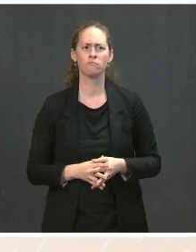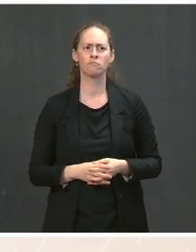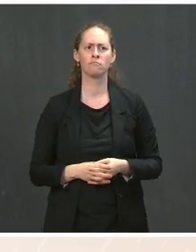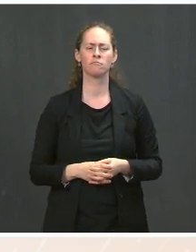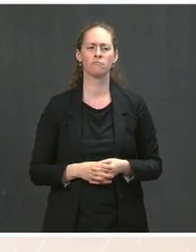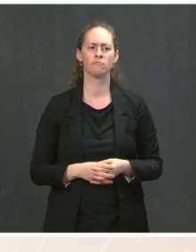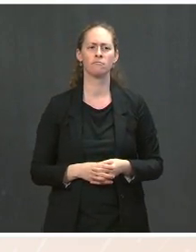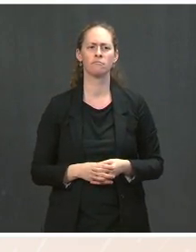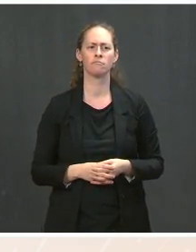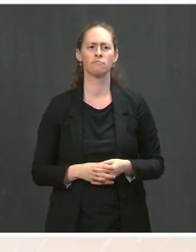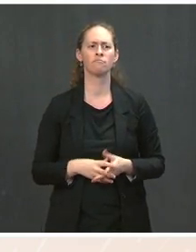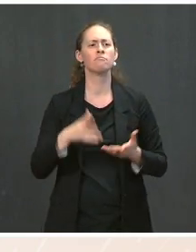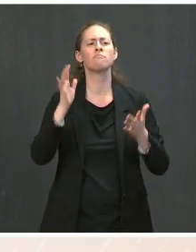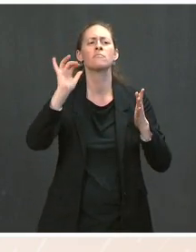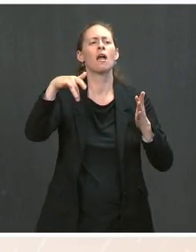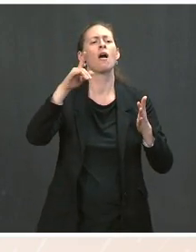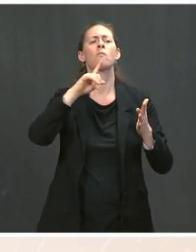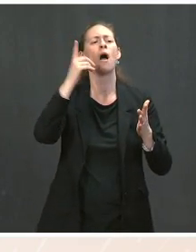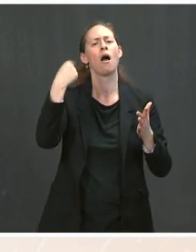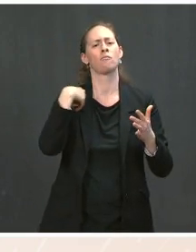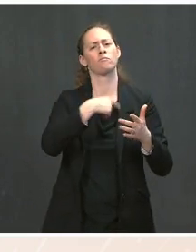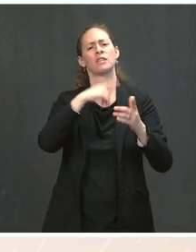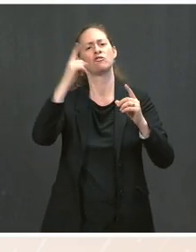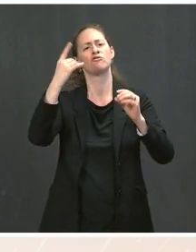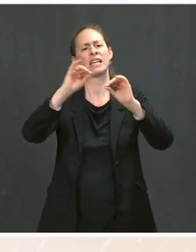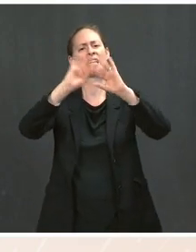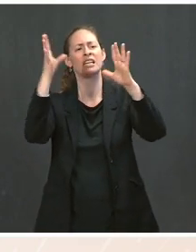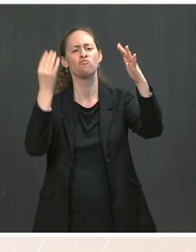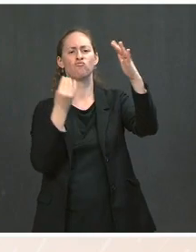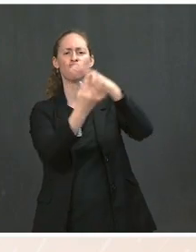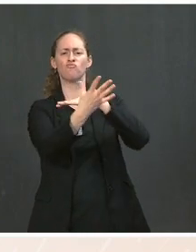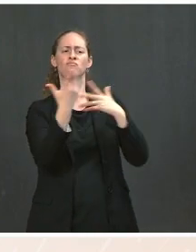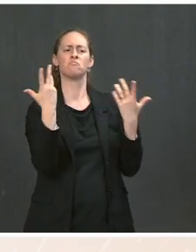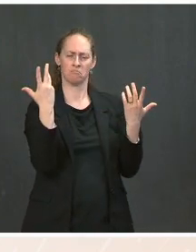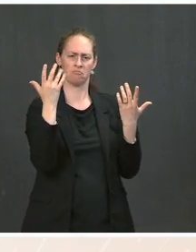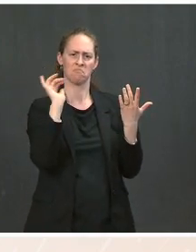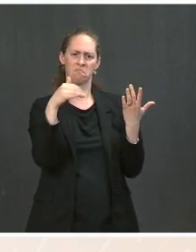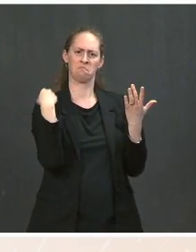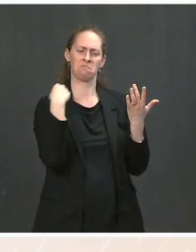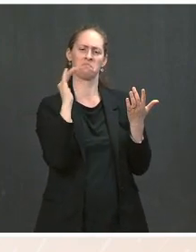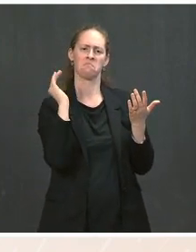that, you know, we understand that the denuclearization --